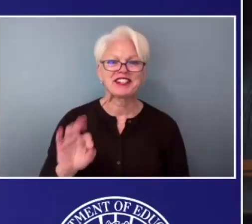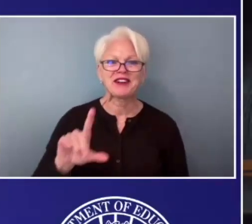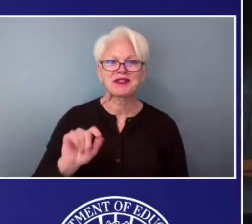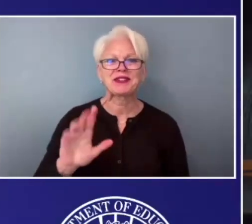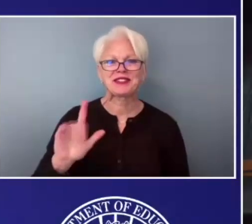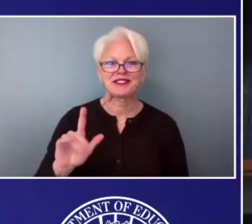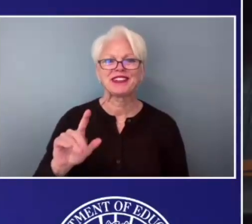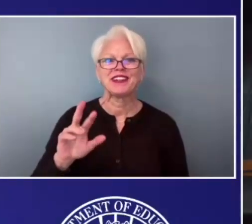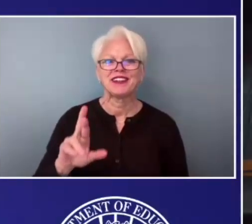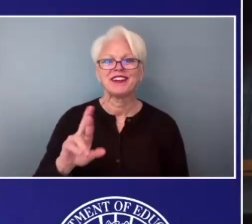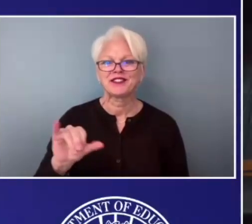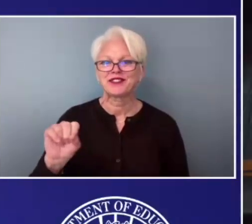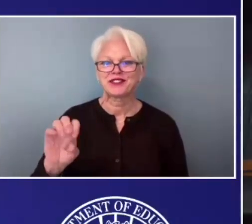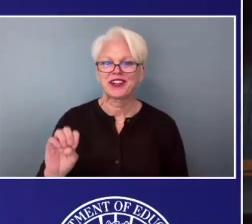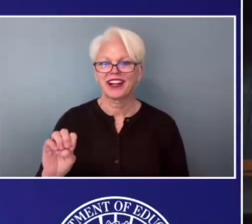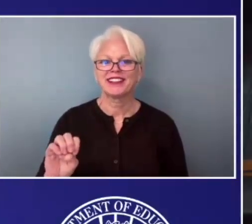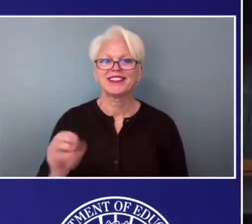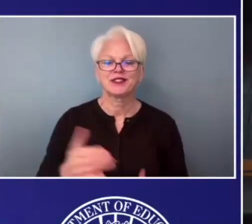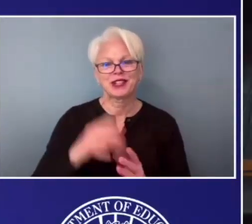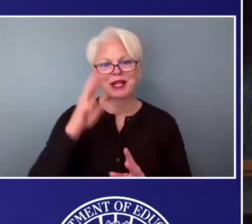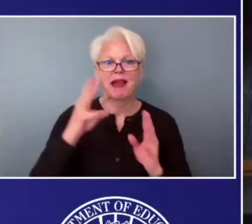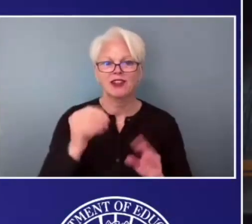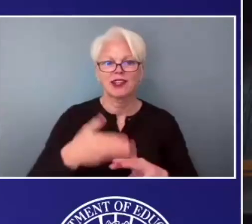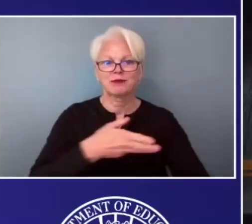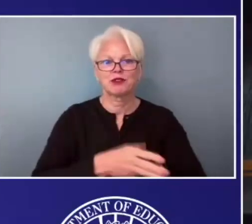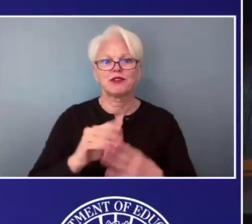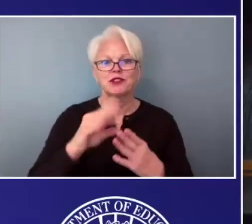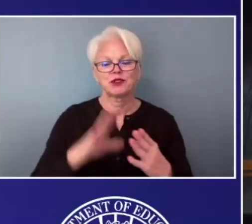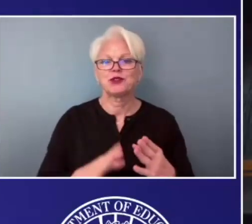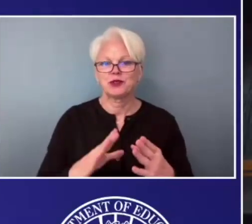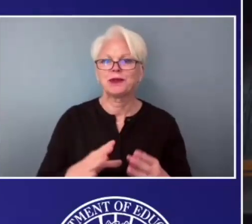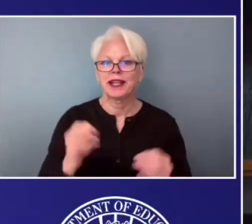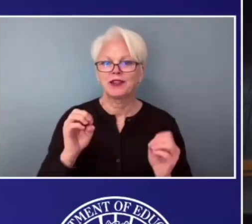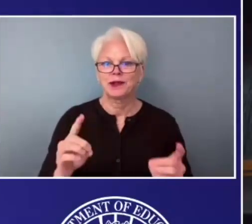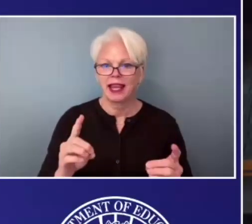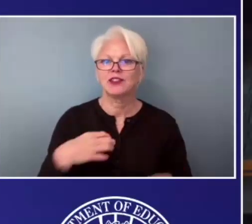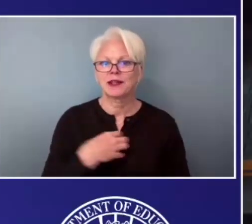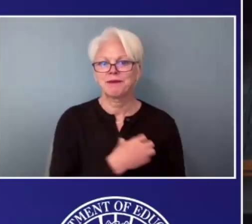Reimagining and Improving Student Education RISE Committee for Negotiated Rulemaking.